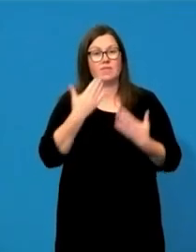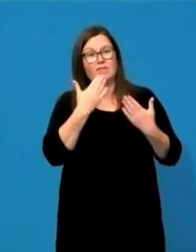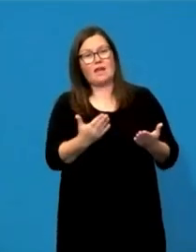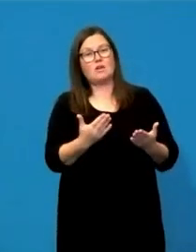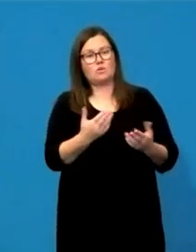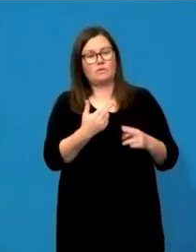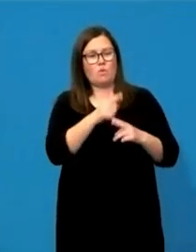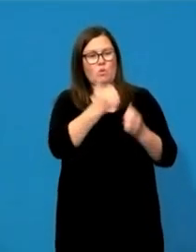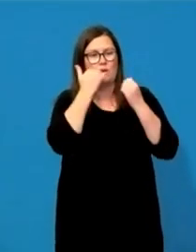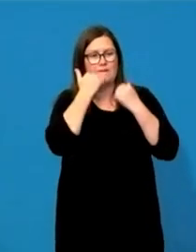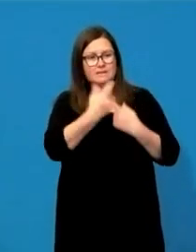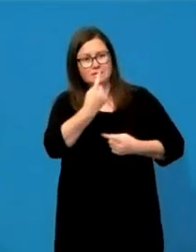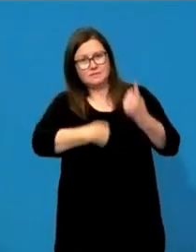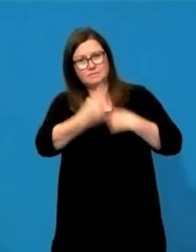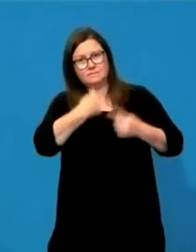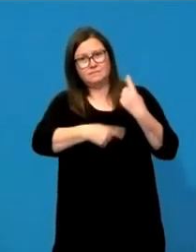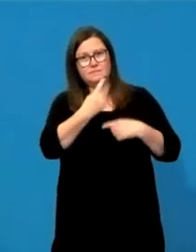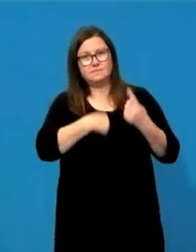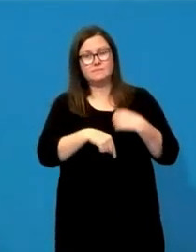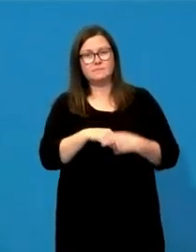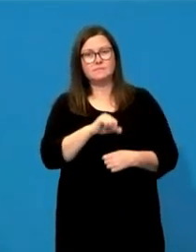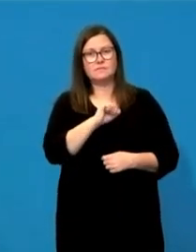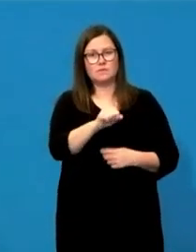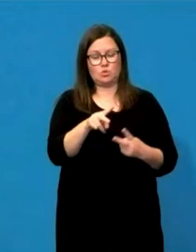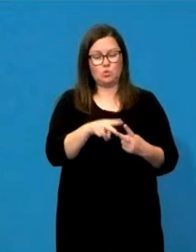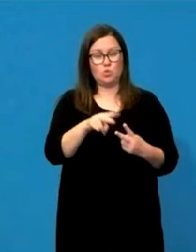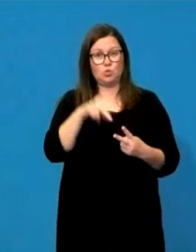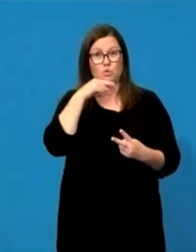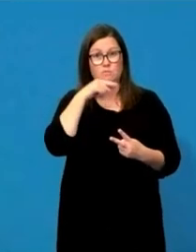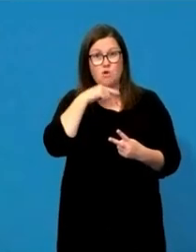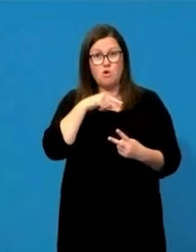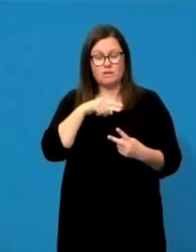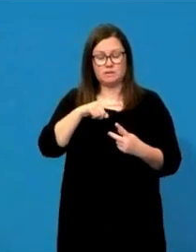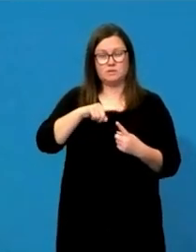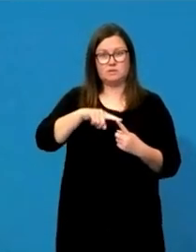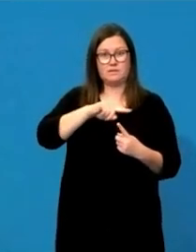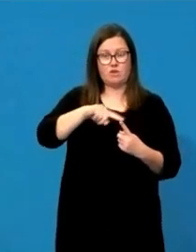Are your boys - your oldest is 5 in October, and your baby is 4 in December.